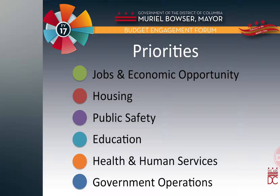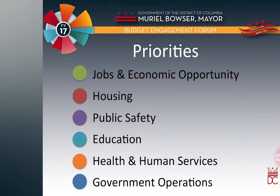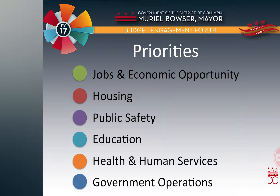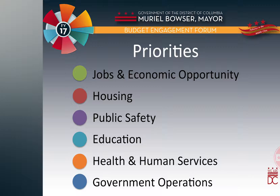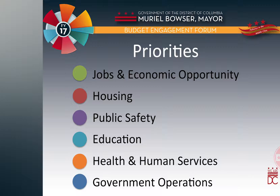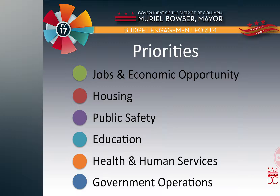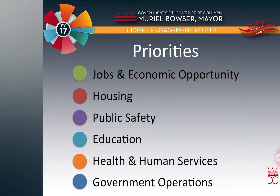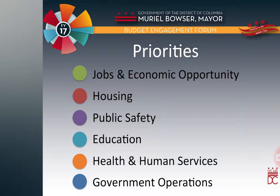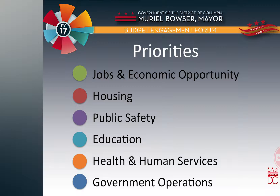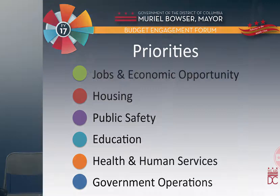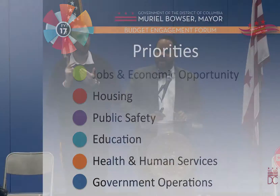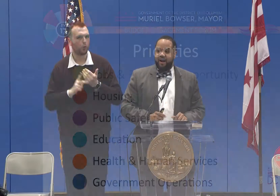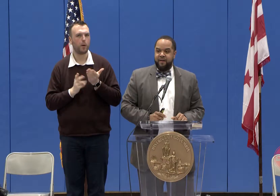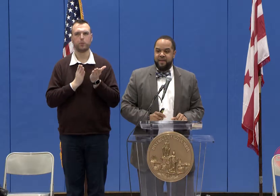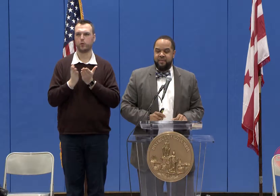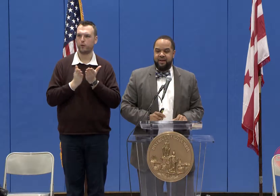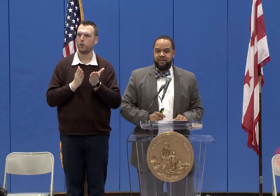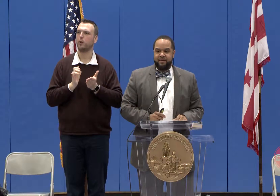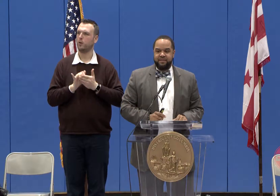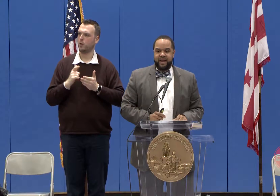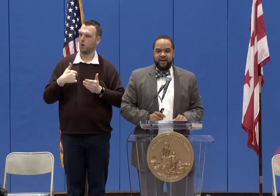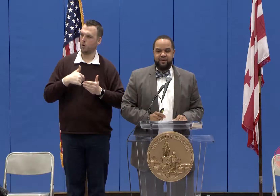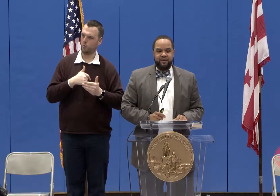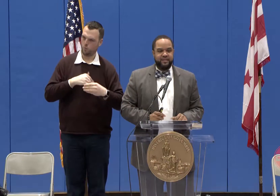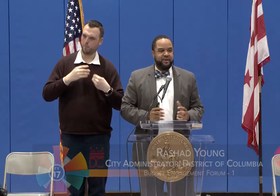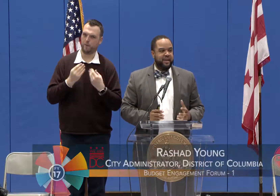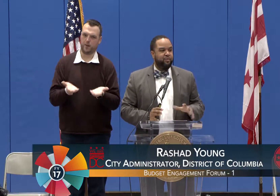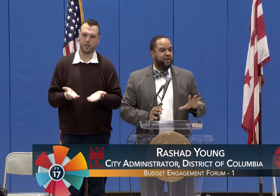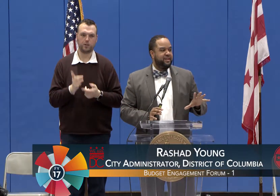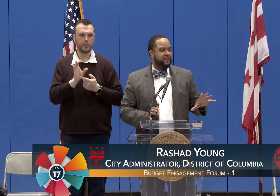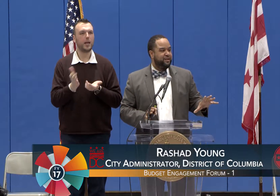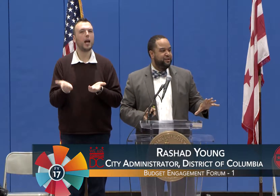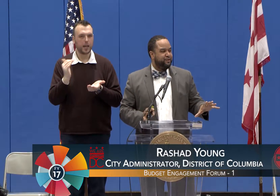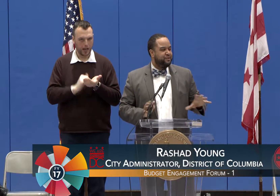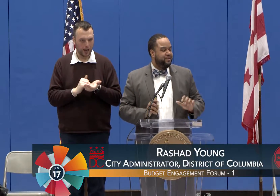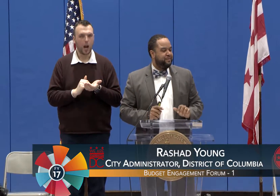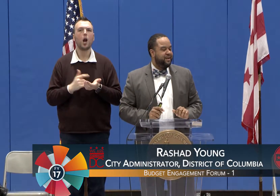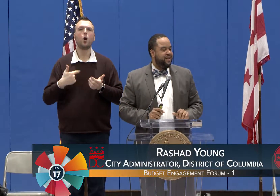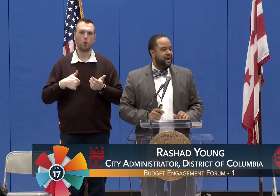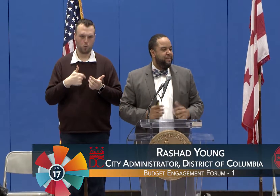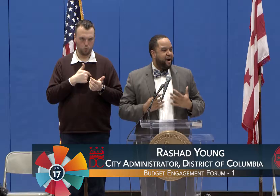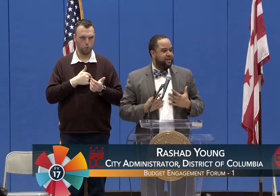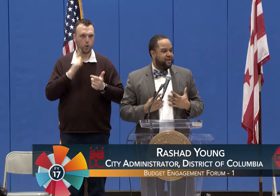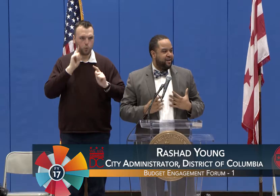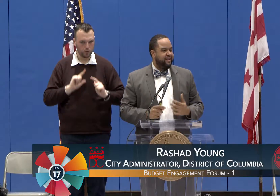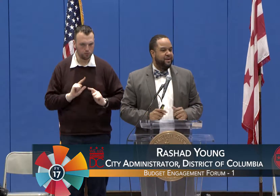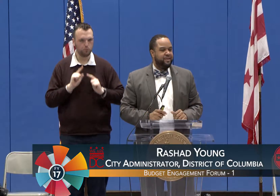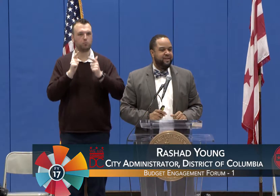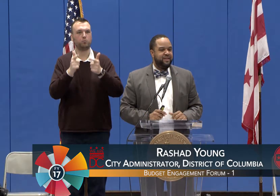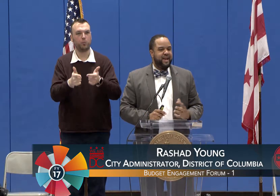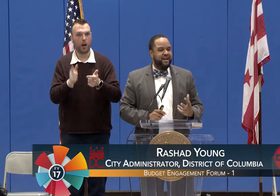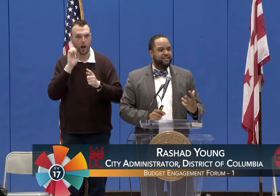PROGRAMS AND SERVICES THAT MAKE UP THOSE CATEGORIES SO AGAIN WE'RE GOING TO TURN YOU LOOSE FROM OUR TALKING UP HERE AND ASK